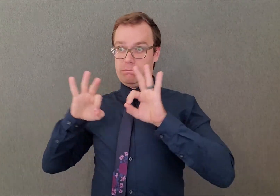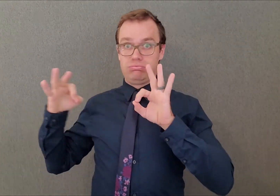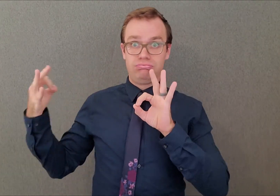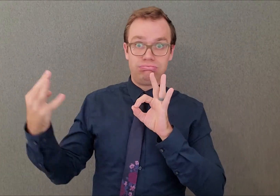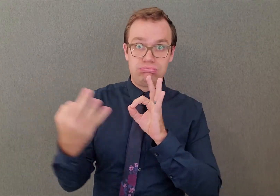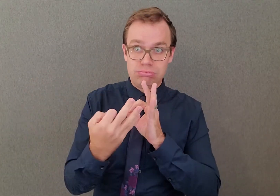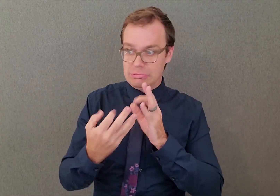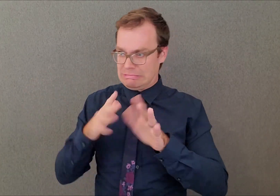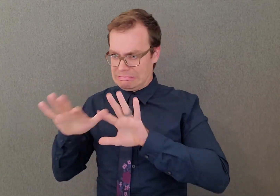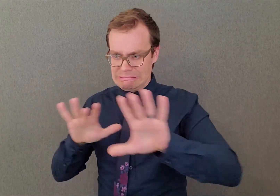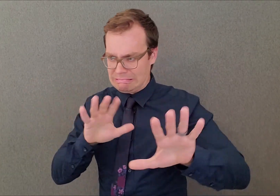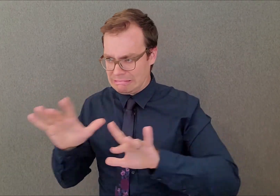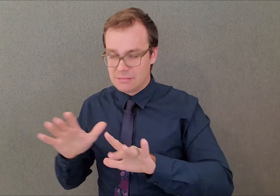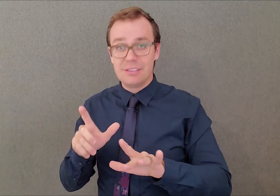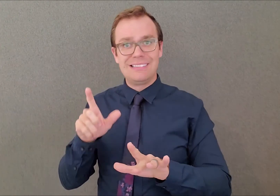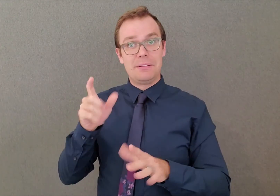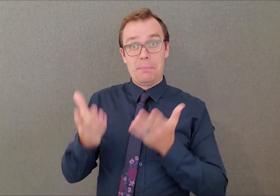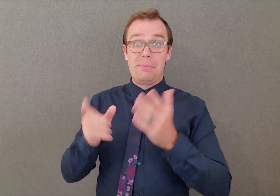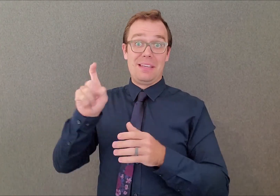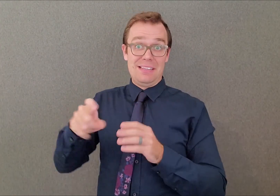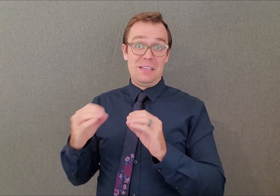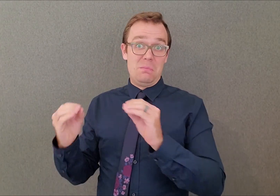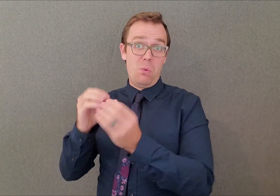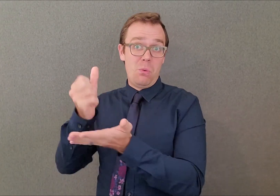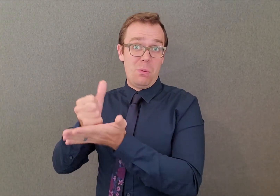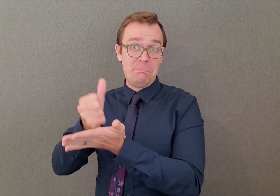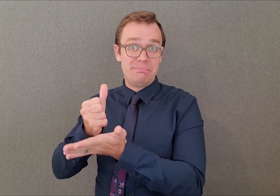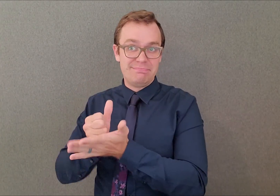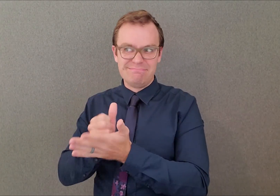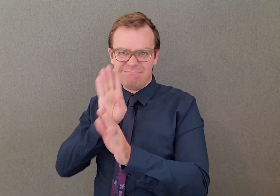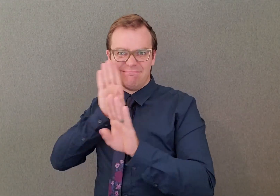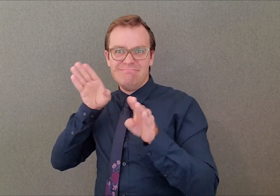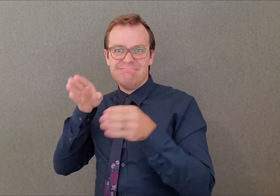may need additional assistance in emergency situations.